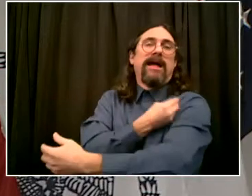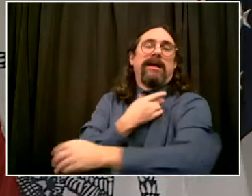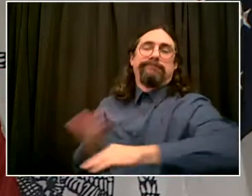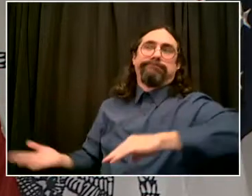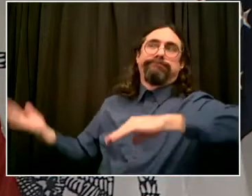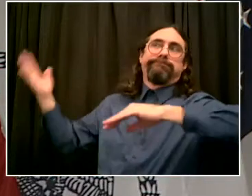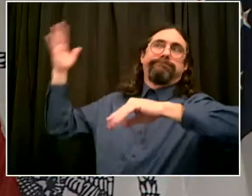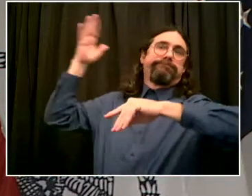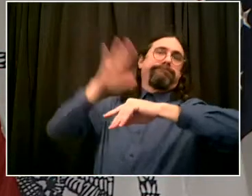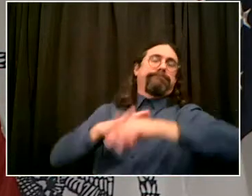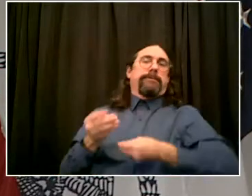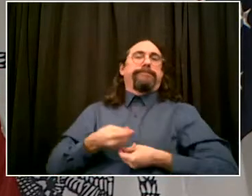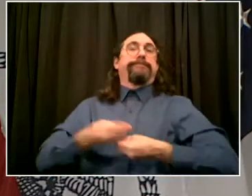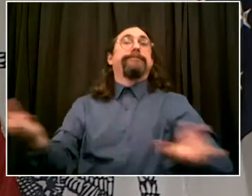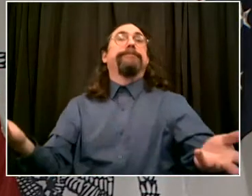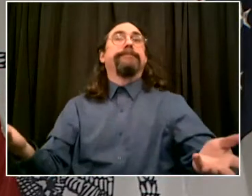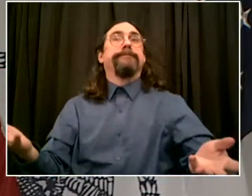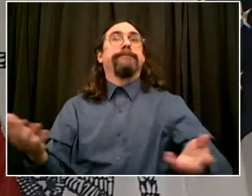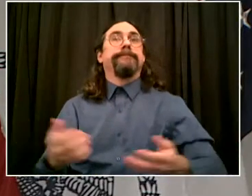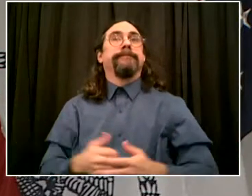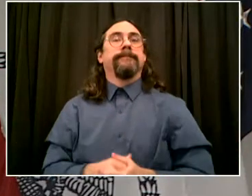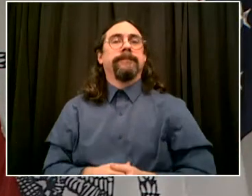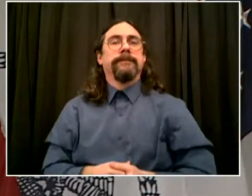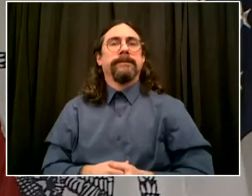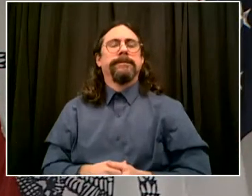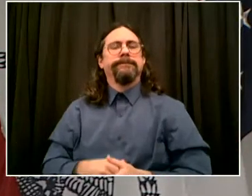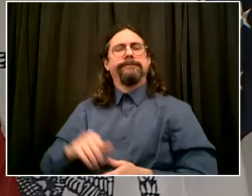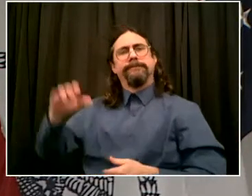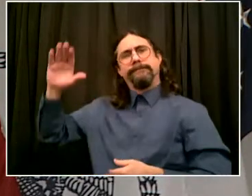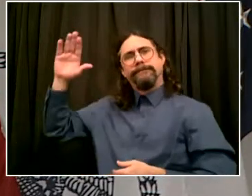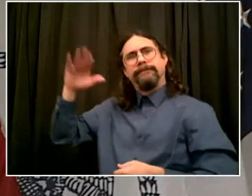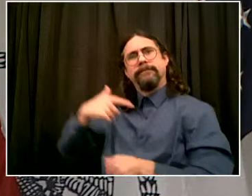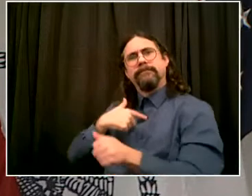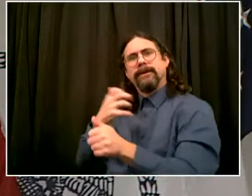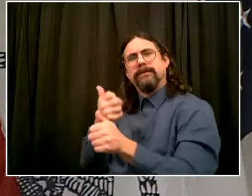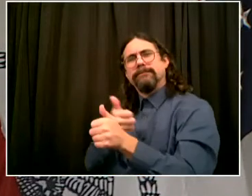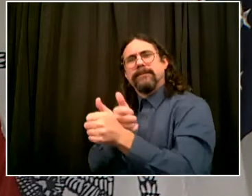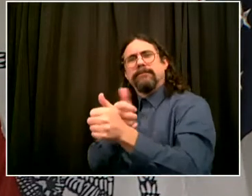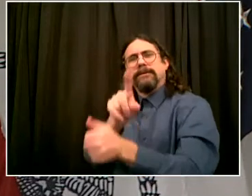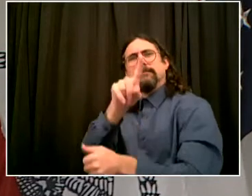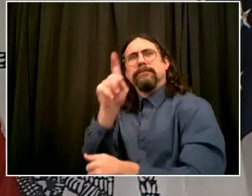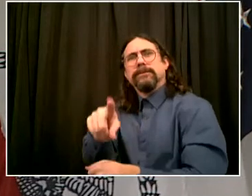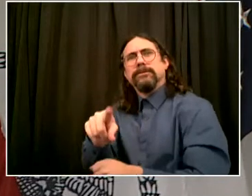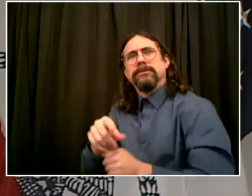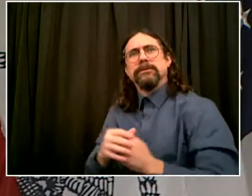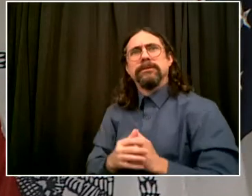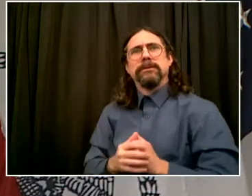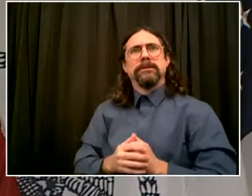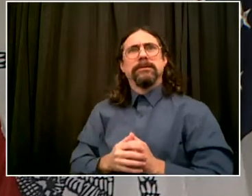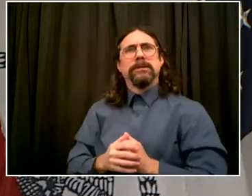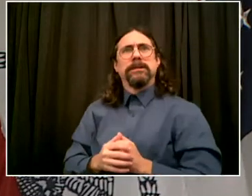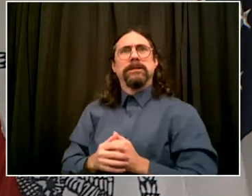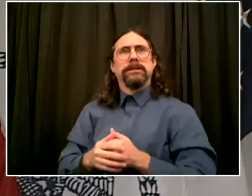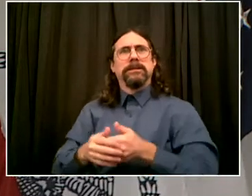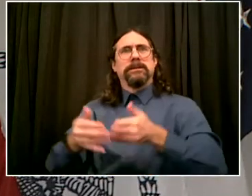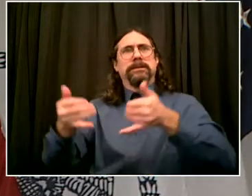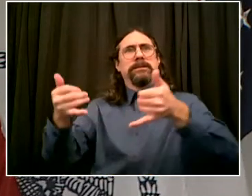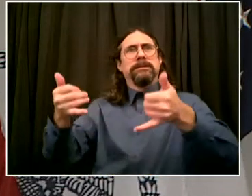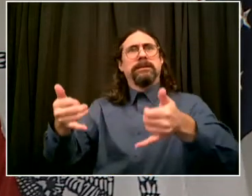THE BIDEN ADMINISTRATION IS VERY PROMISING.